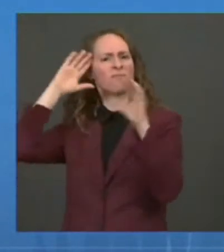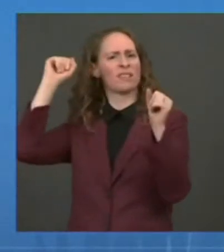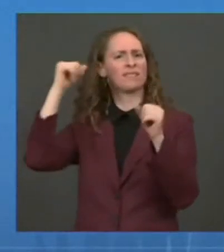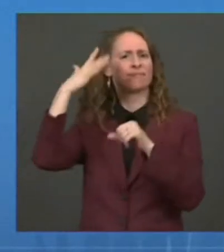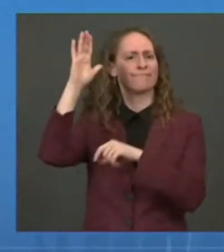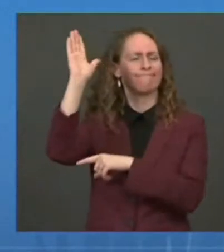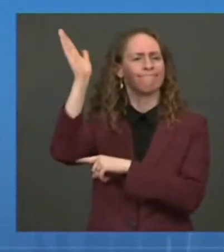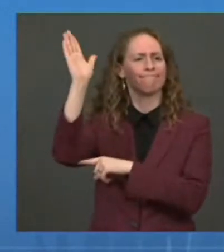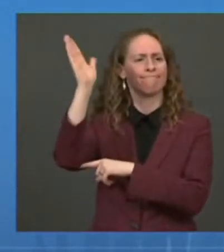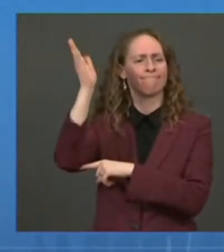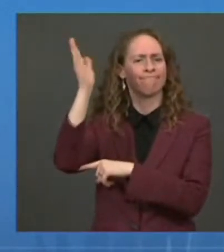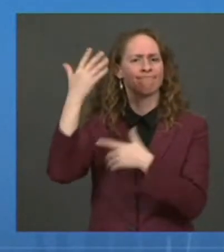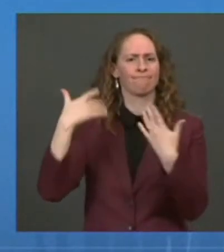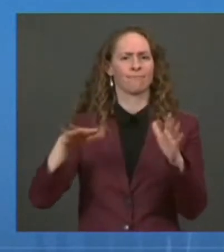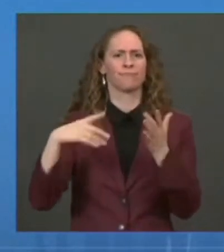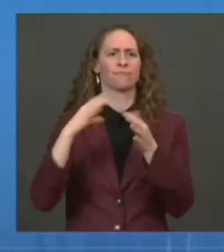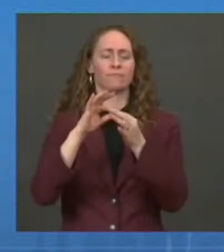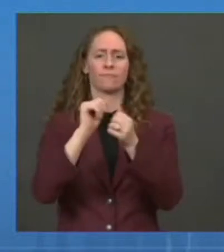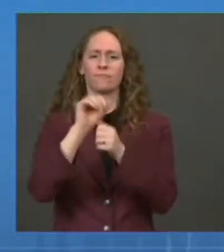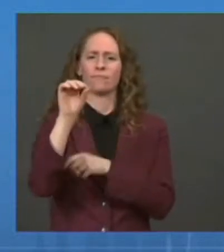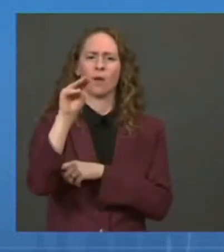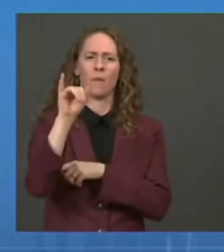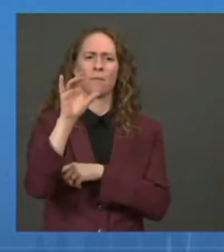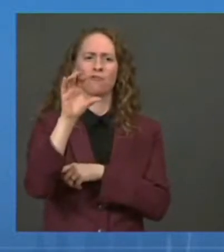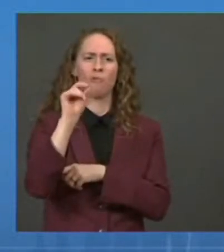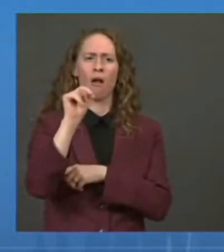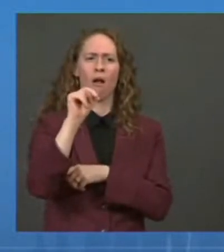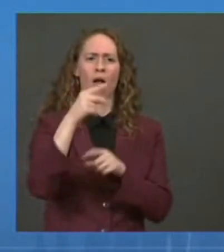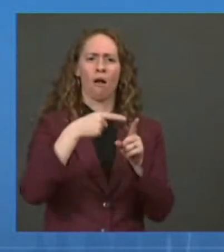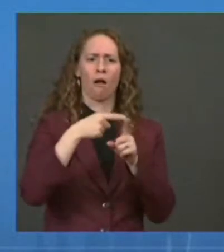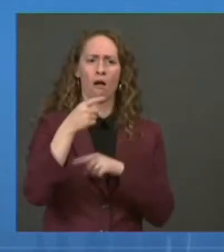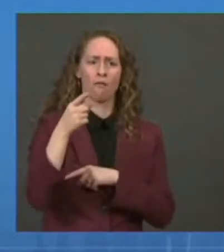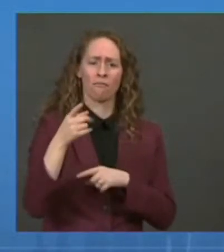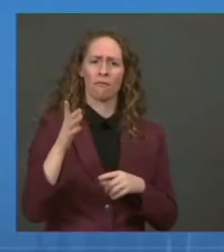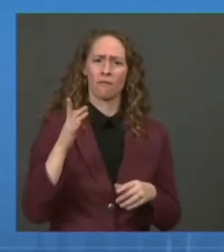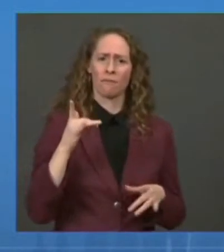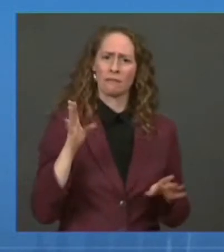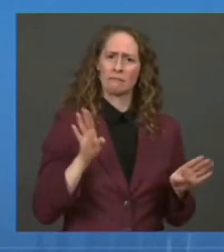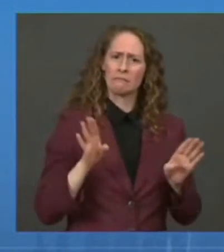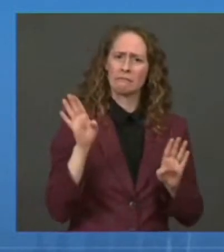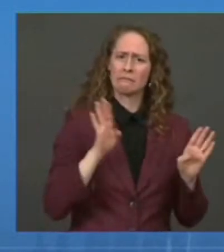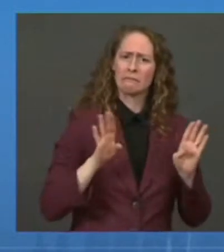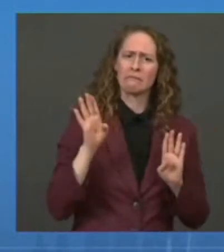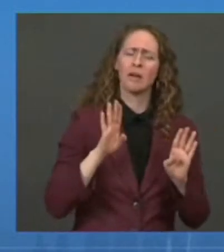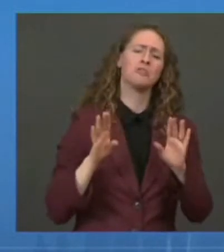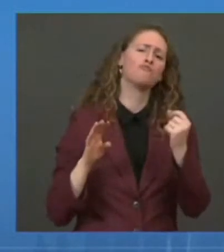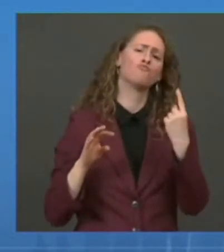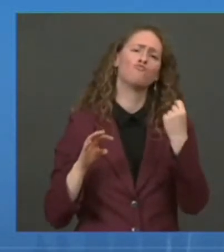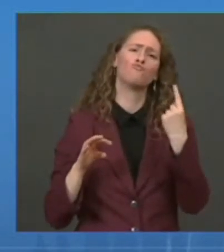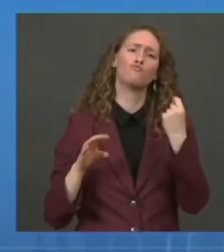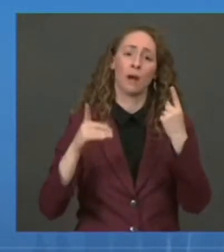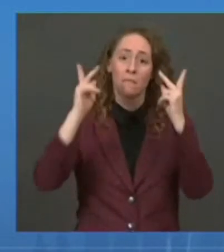SAID YESTERDAY, THE OMICRON VARIANT IS A CAUSE FOR CONCERN NOT PANIC.